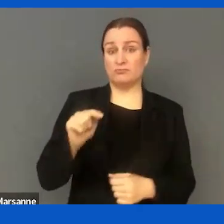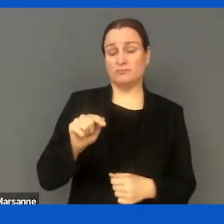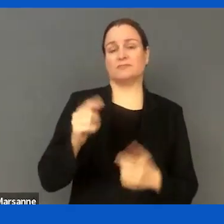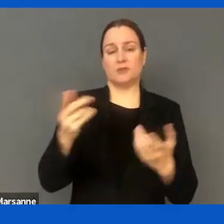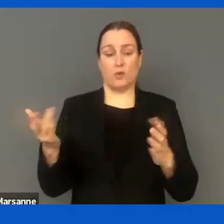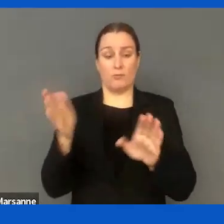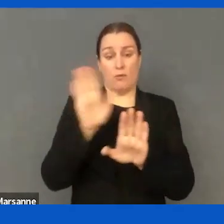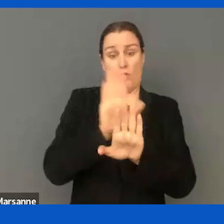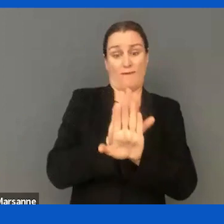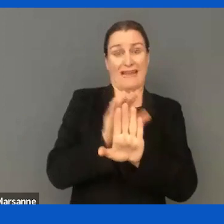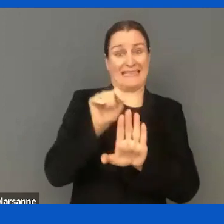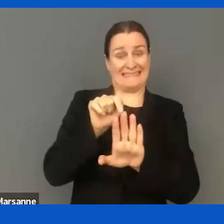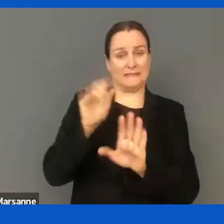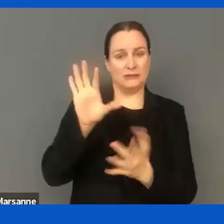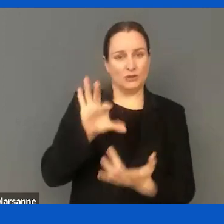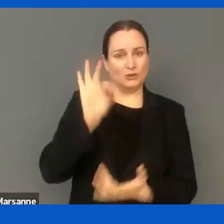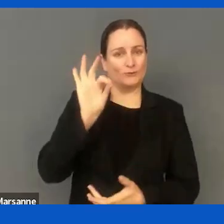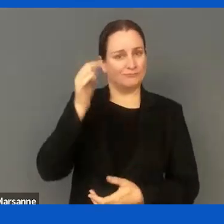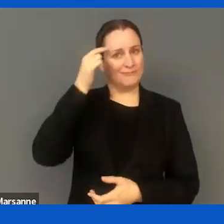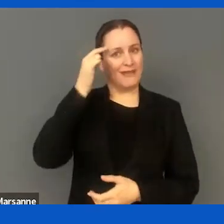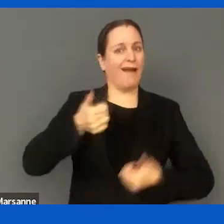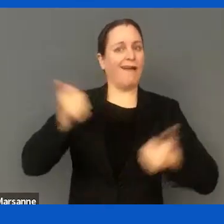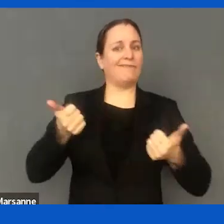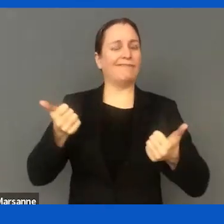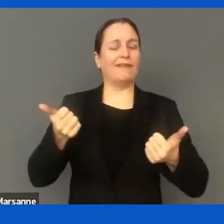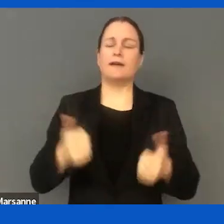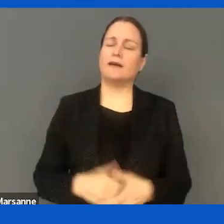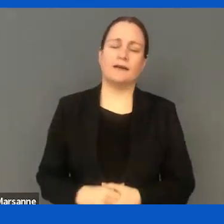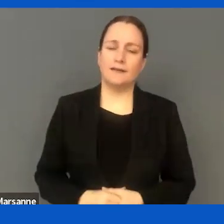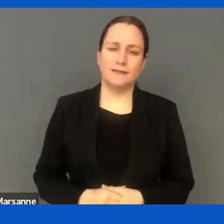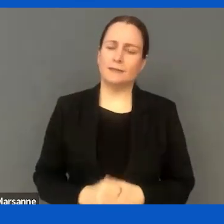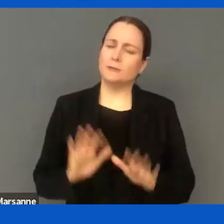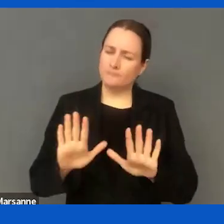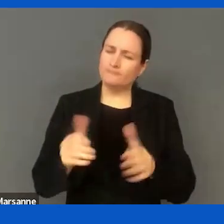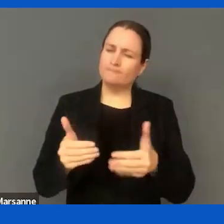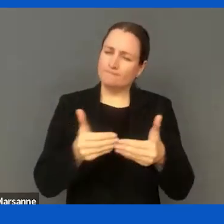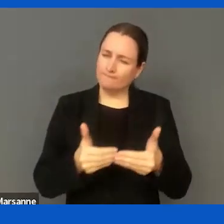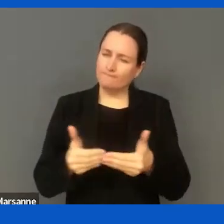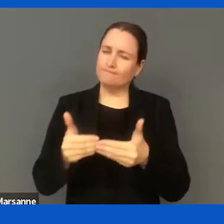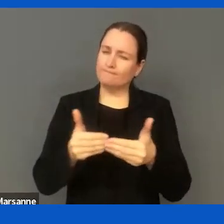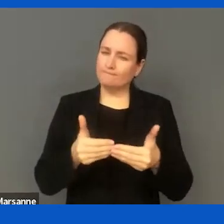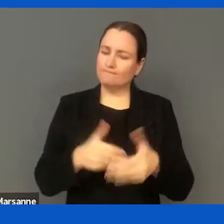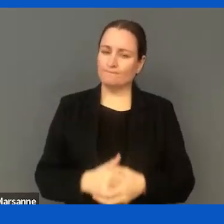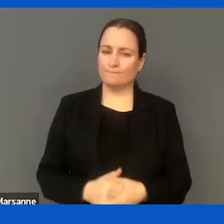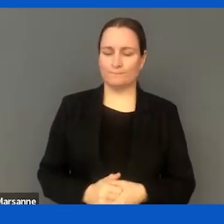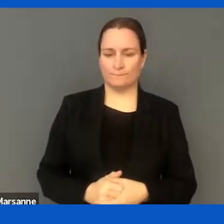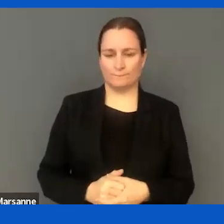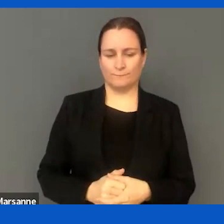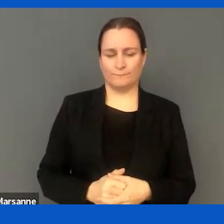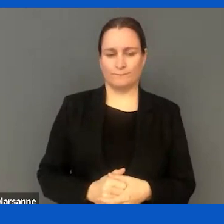And also, as told by the joint document by international association of accessibility